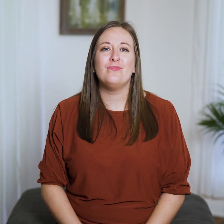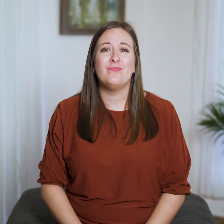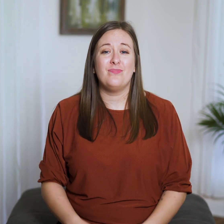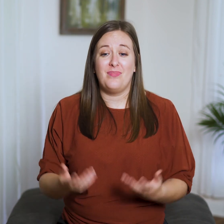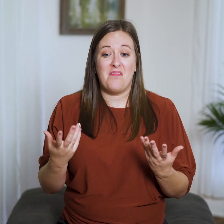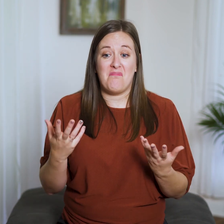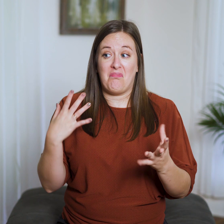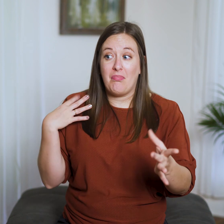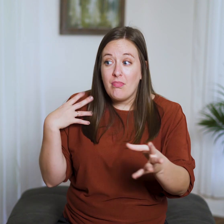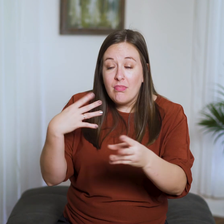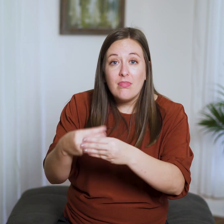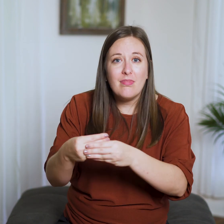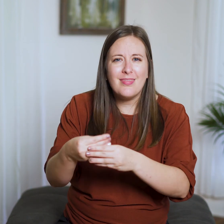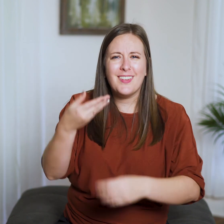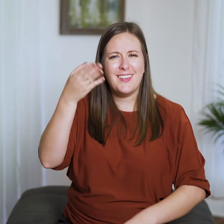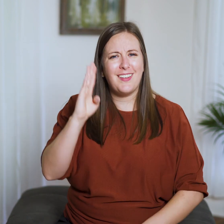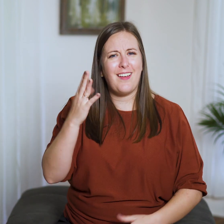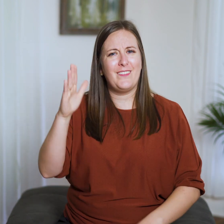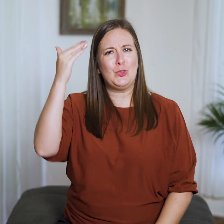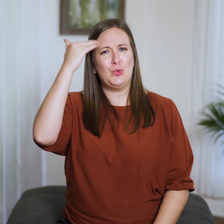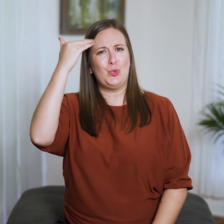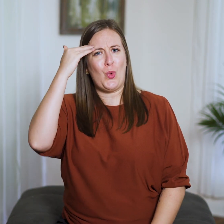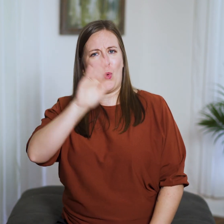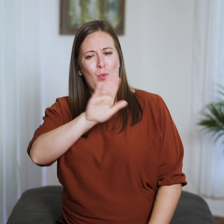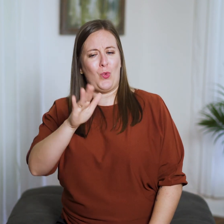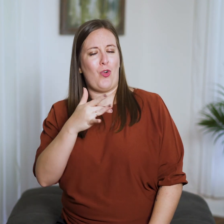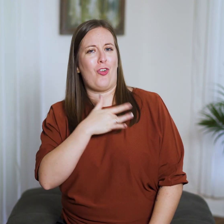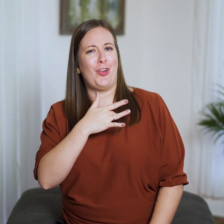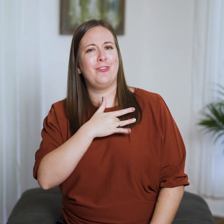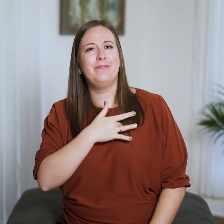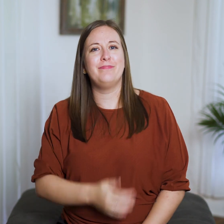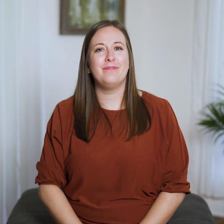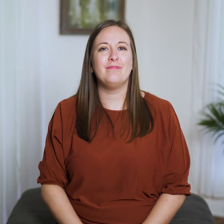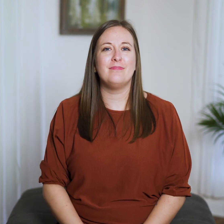After all, God knows hearts.